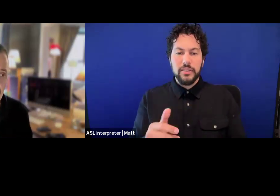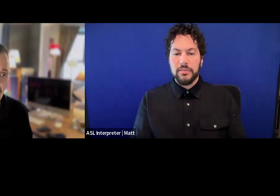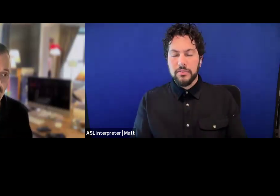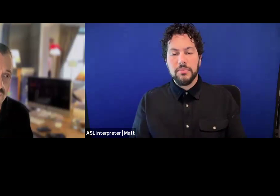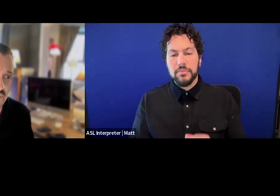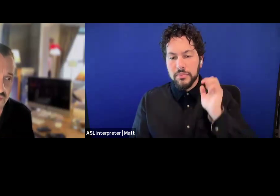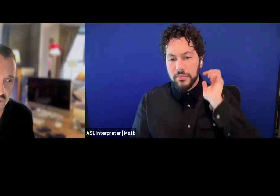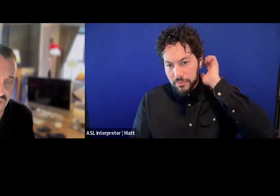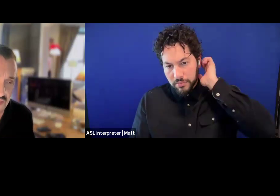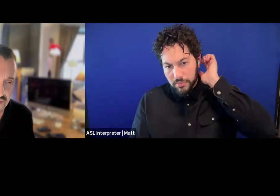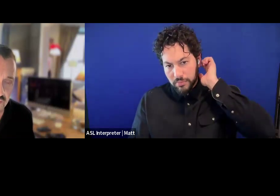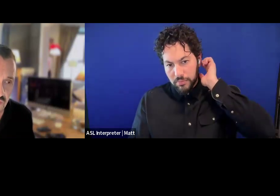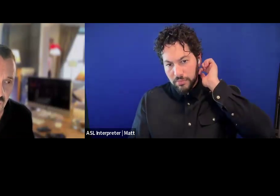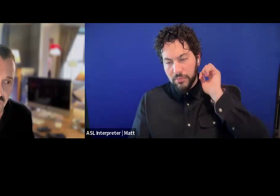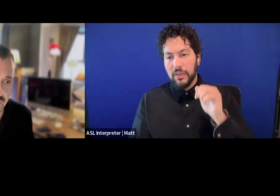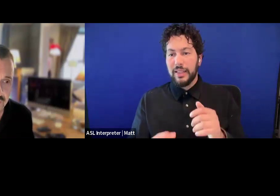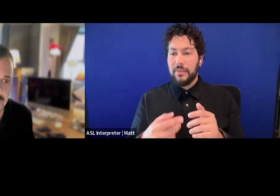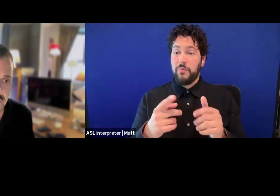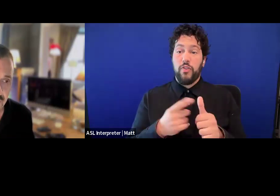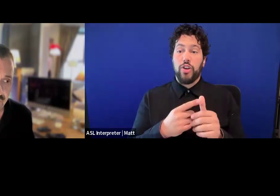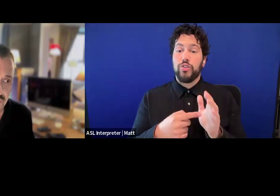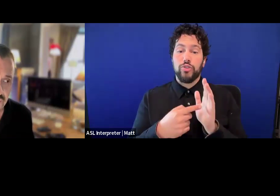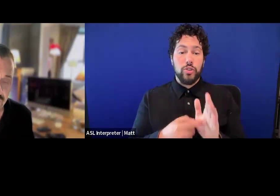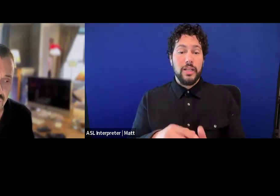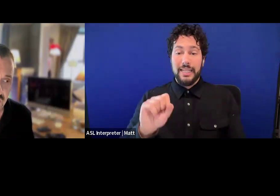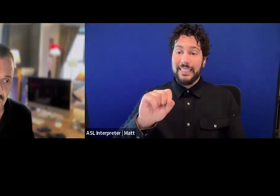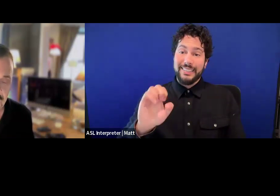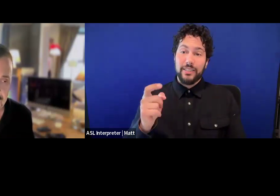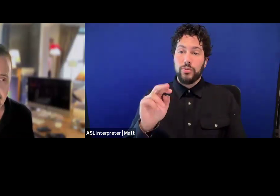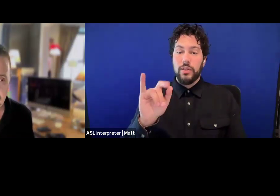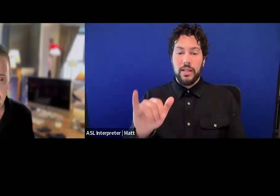First, it suggests that sexuality does not simply have a history of changing identities.